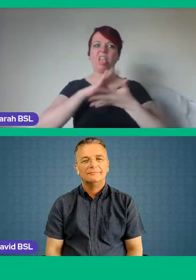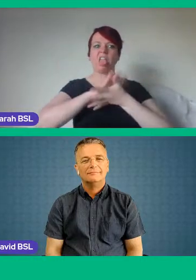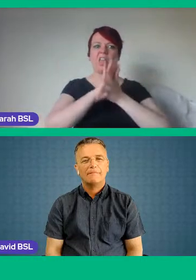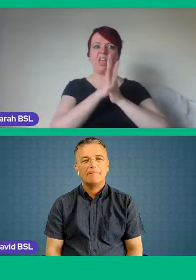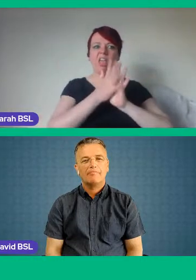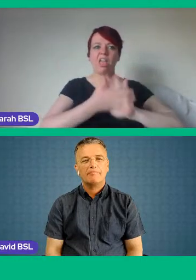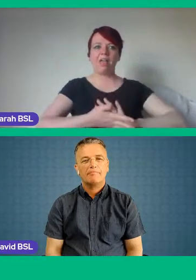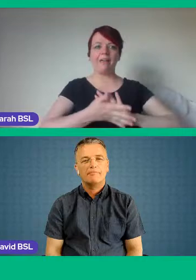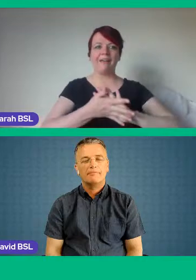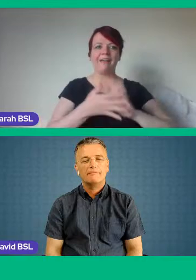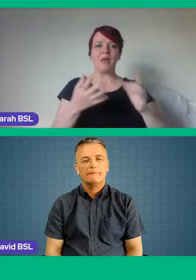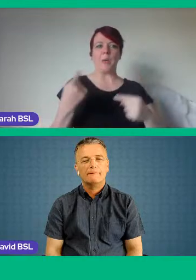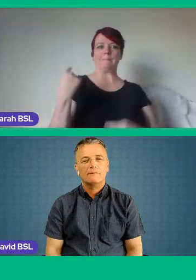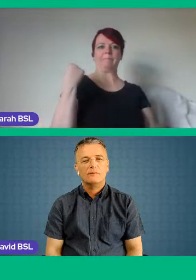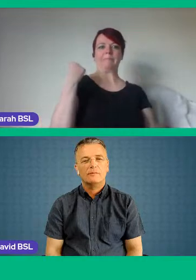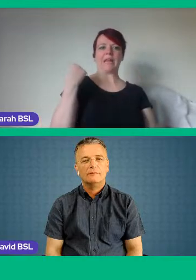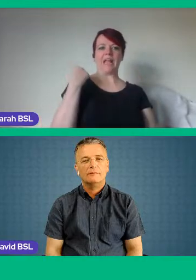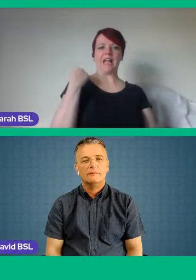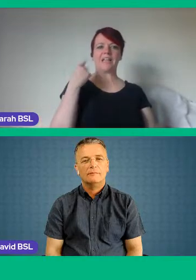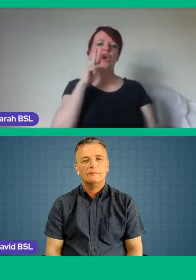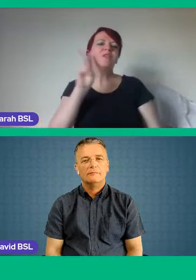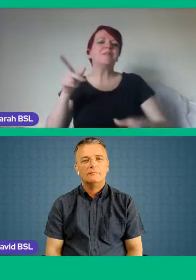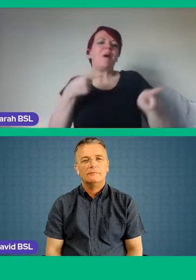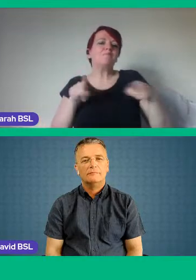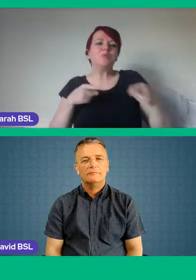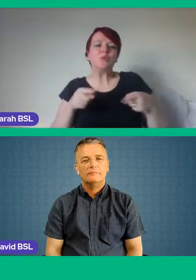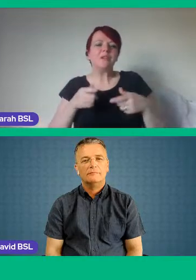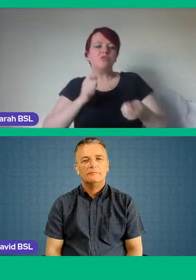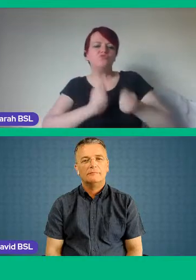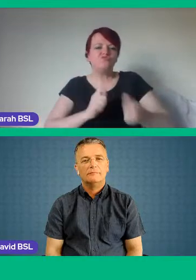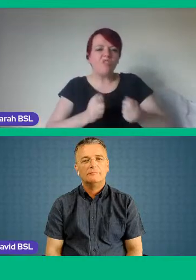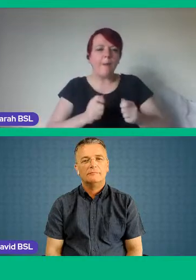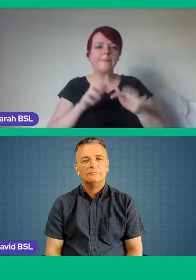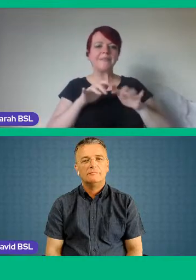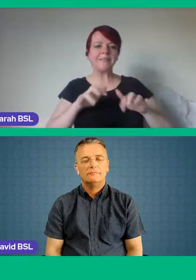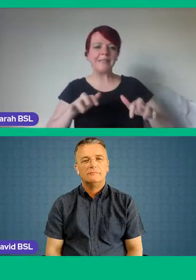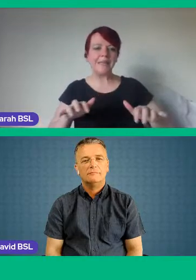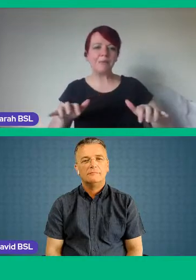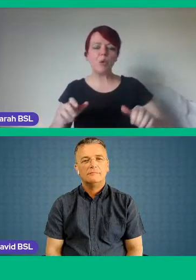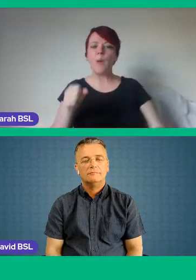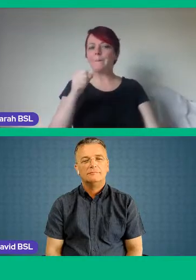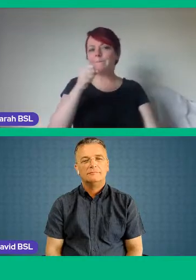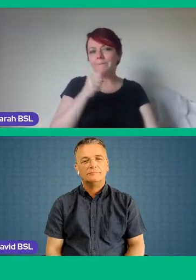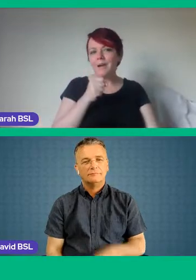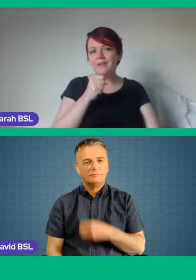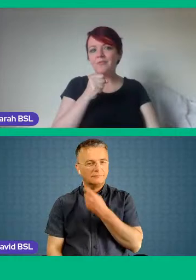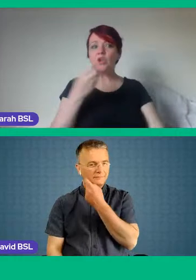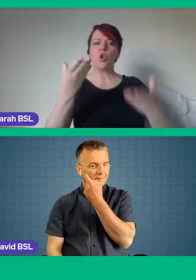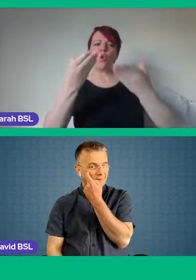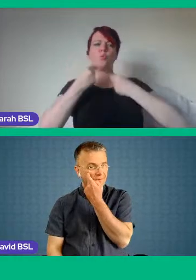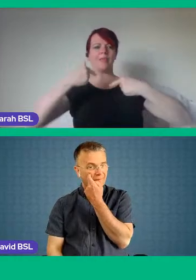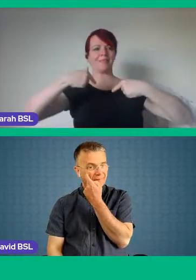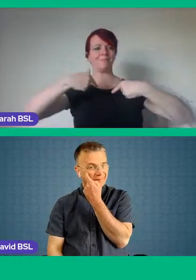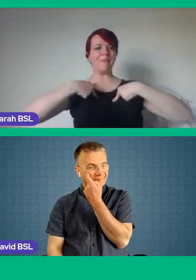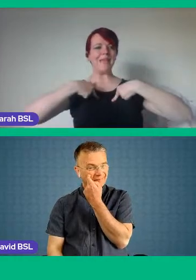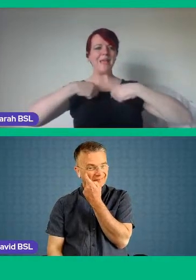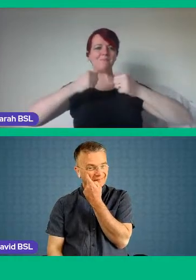, I am in a very messy studio behind it with all my musical instruments, some drums, some percussion, keyboard, microphones .